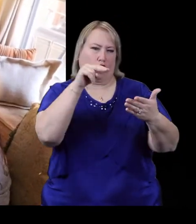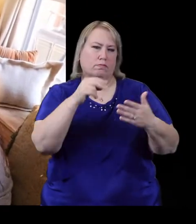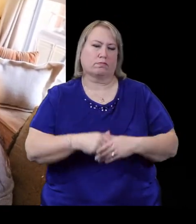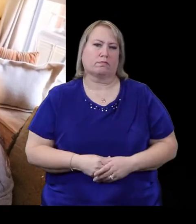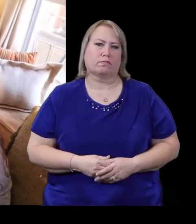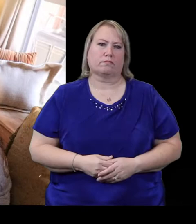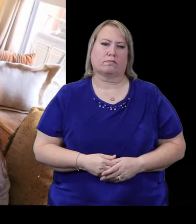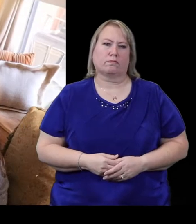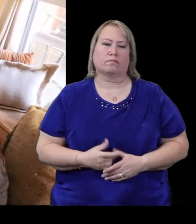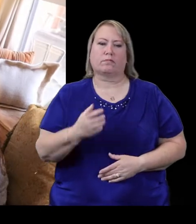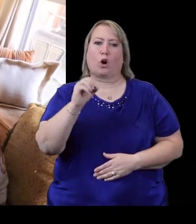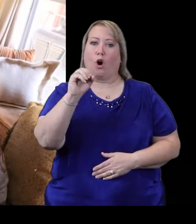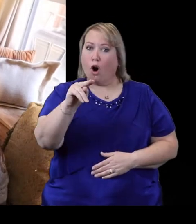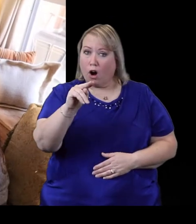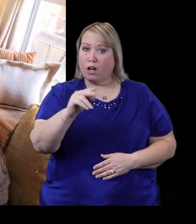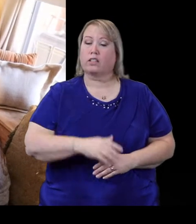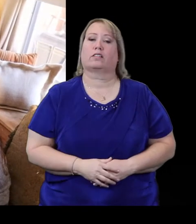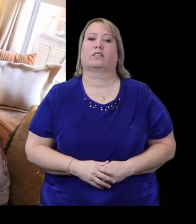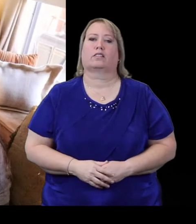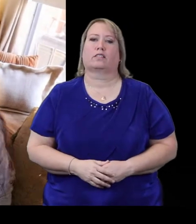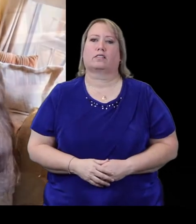See look. On. Way to model it first. Snap. Snap.